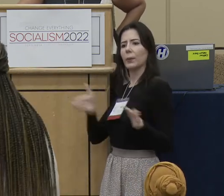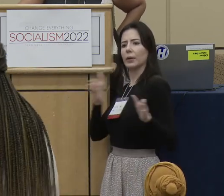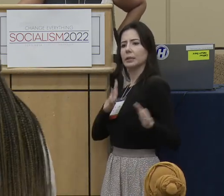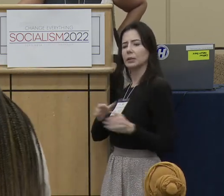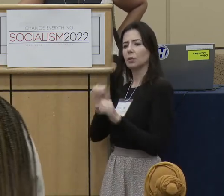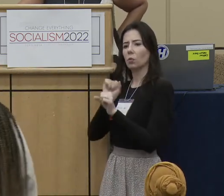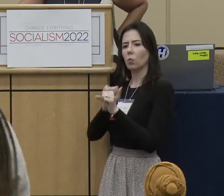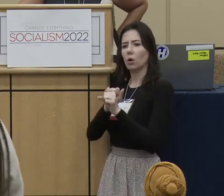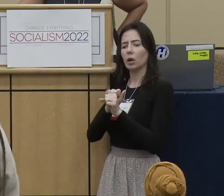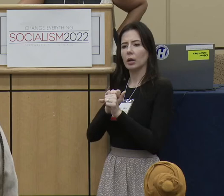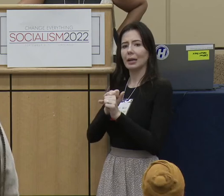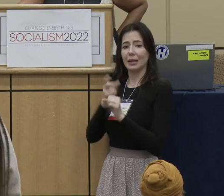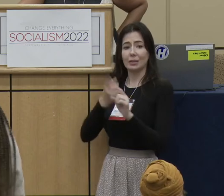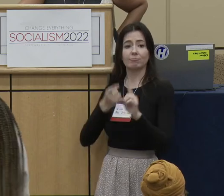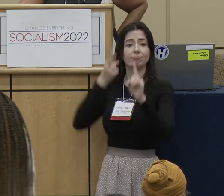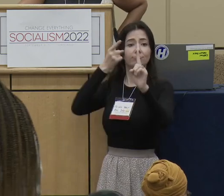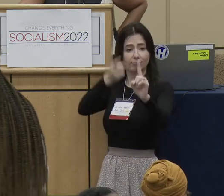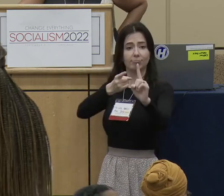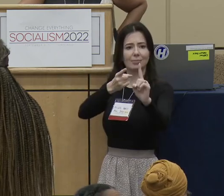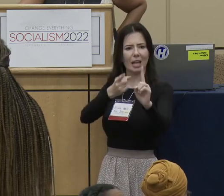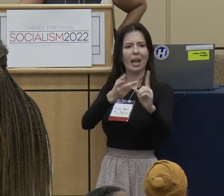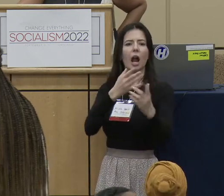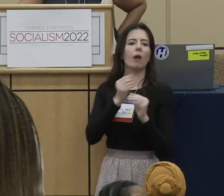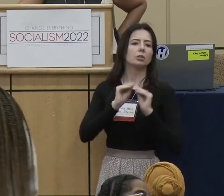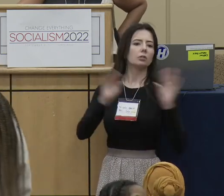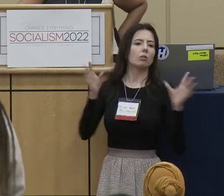≫ BARBARA: I think supporting the organizing work, the